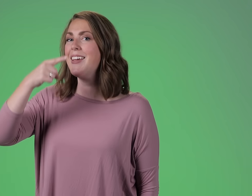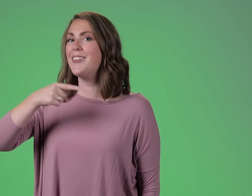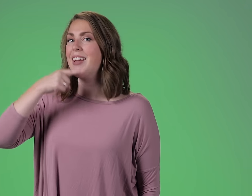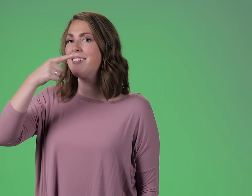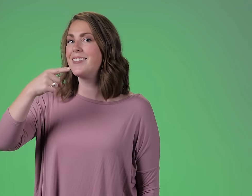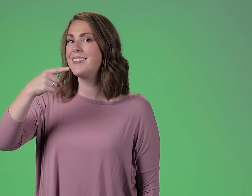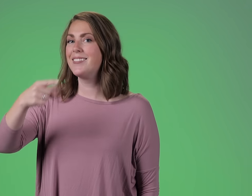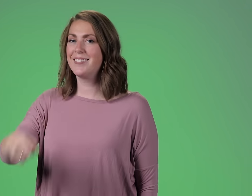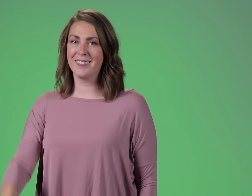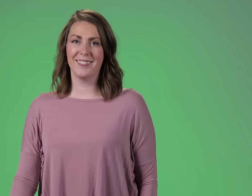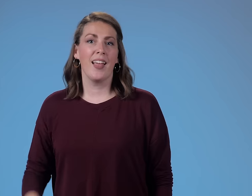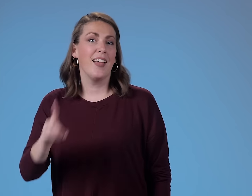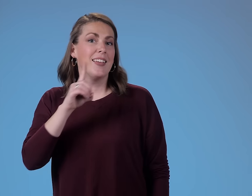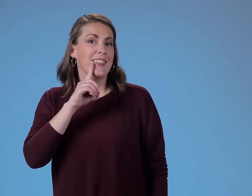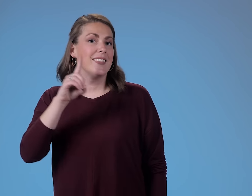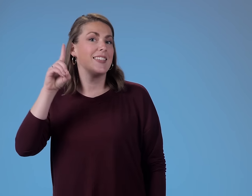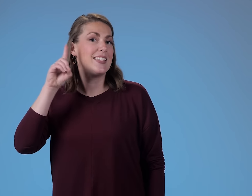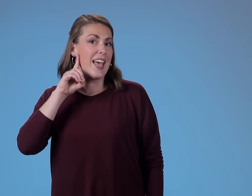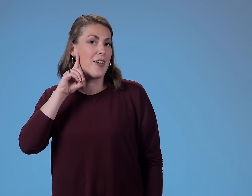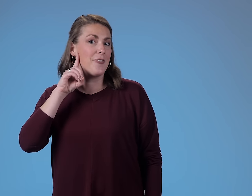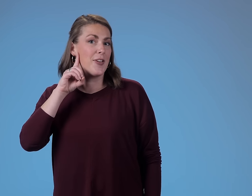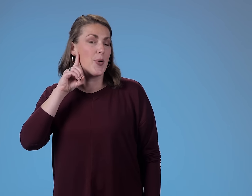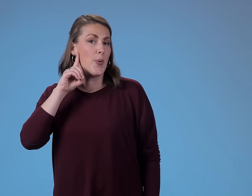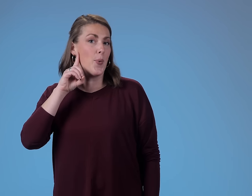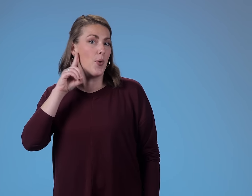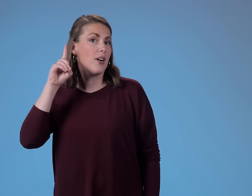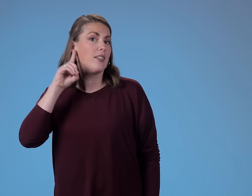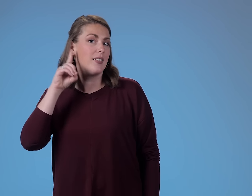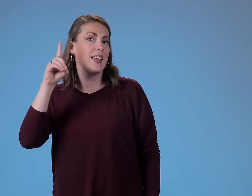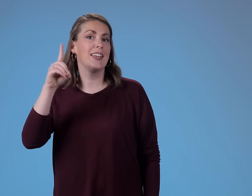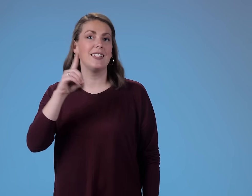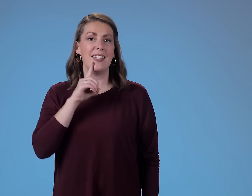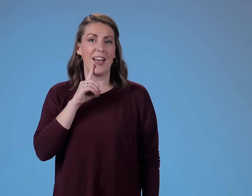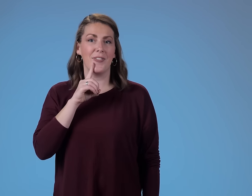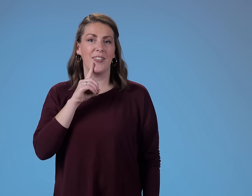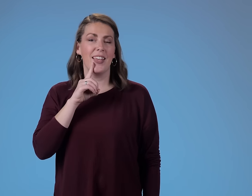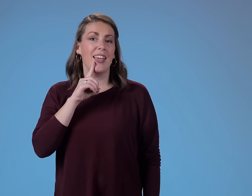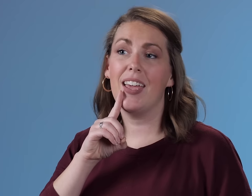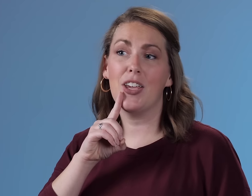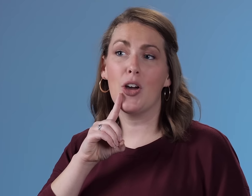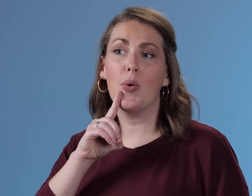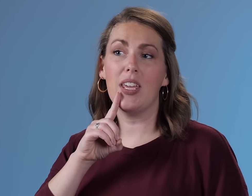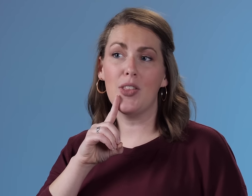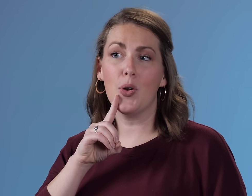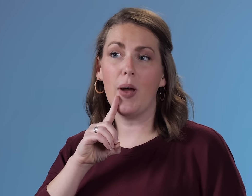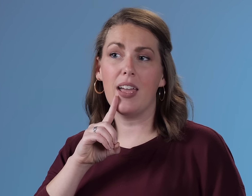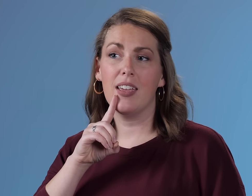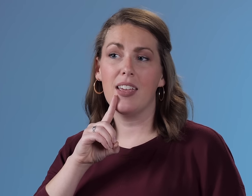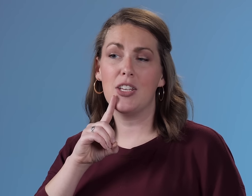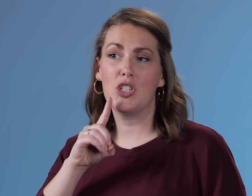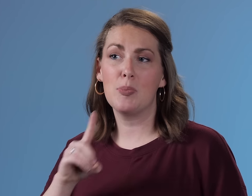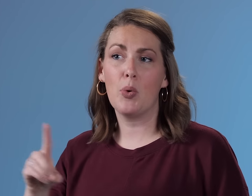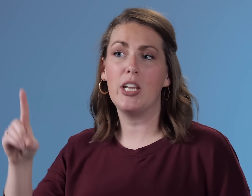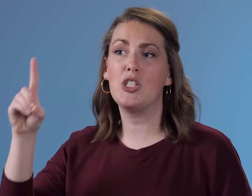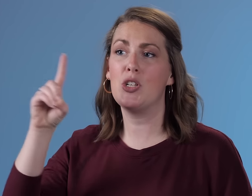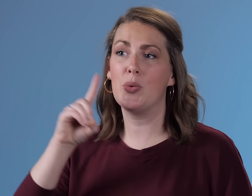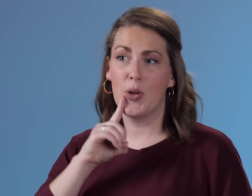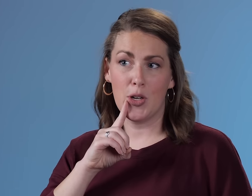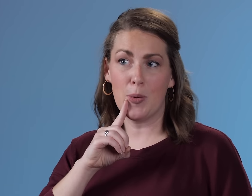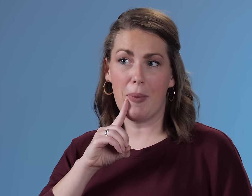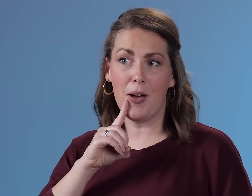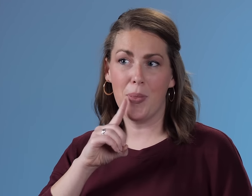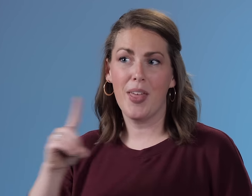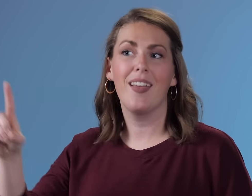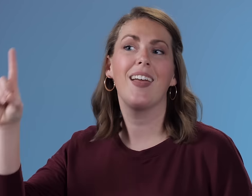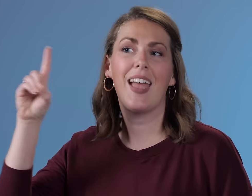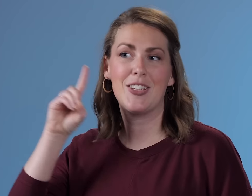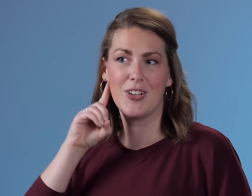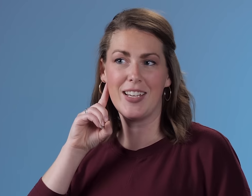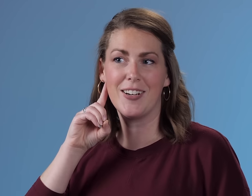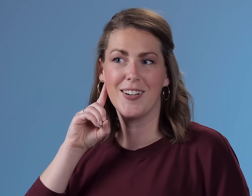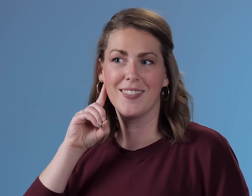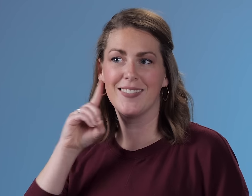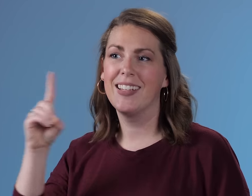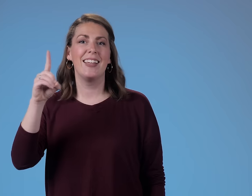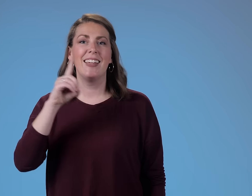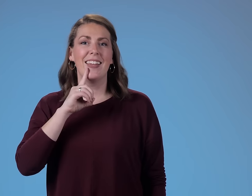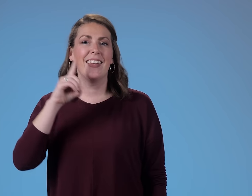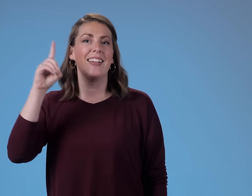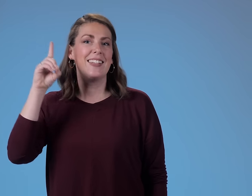'No, no', it's like the letter 'N' and 'O' put together 'no'. When you use this index finger